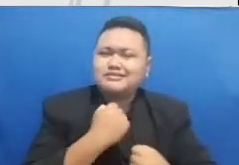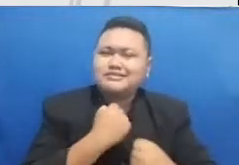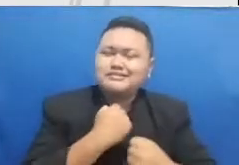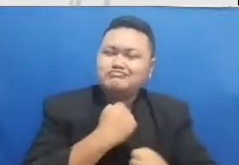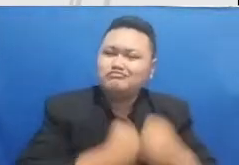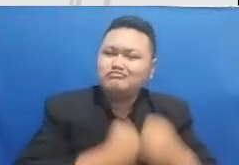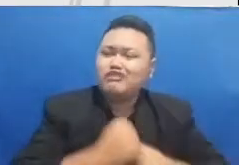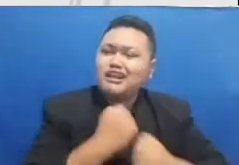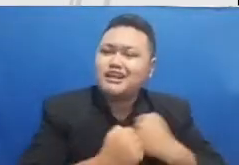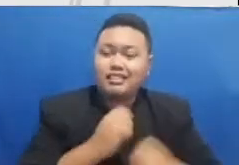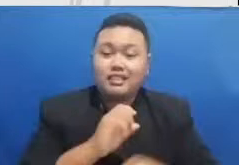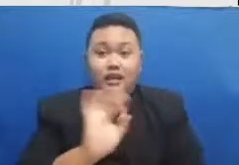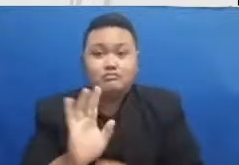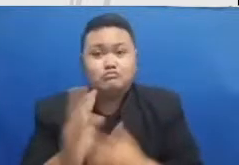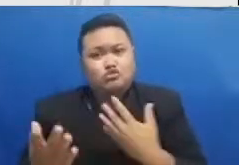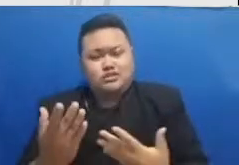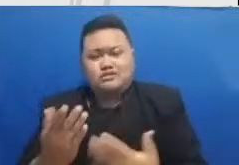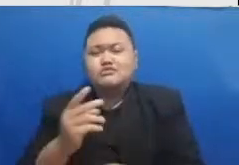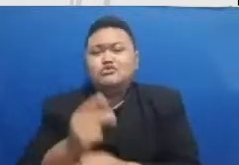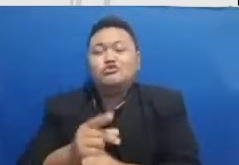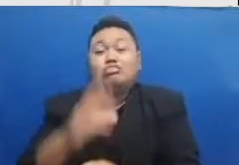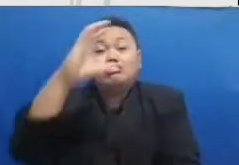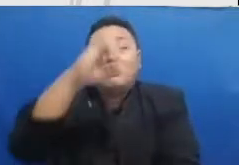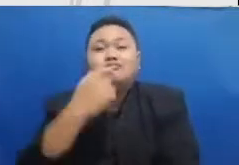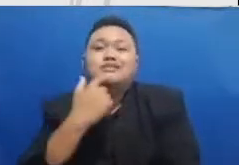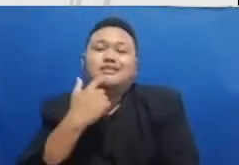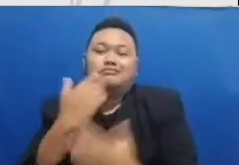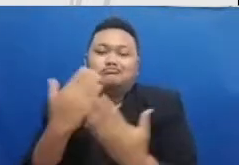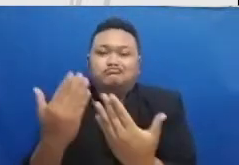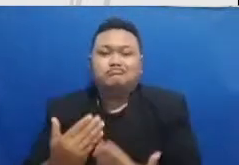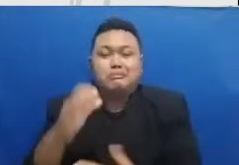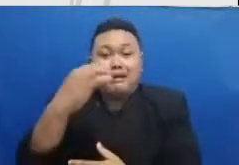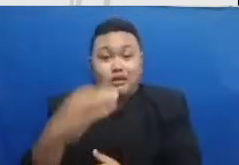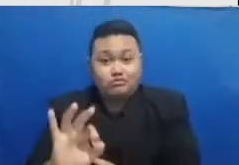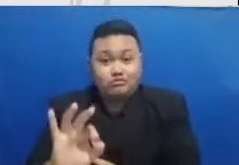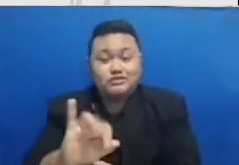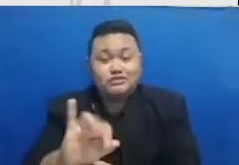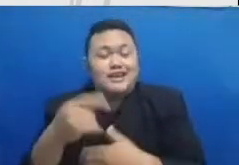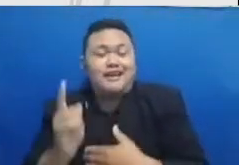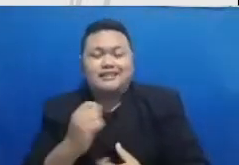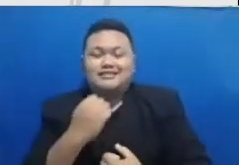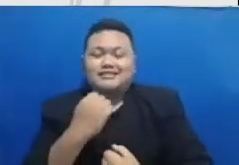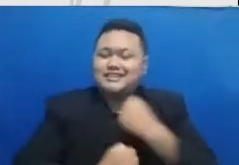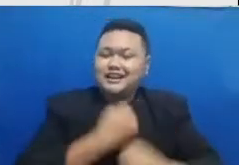Hey so Adek new activities added in the old activity the